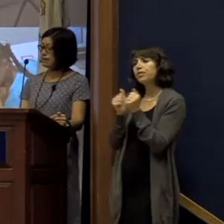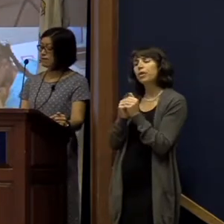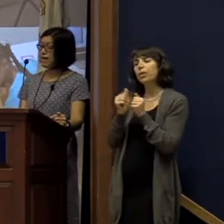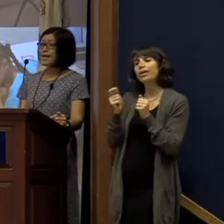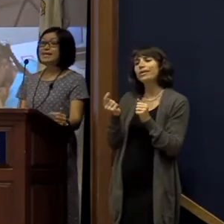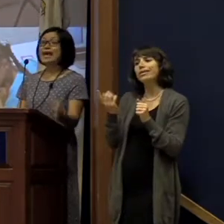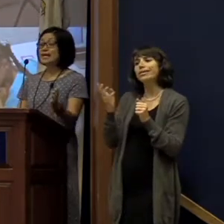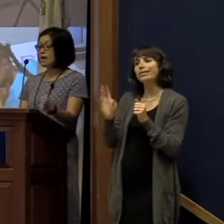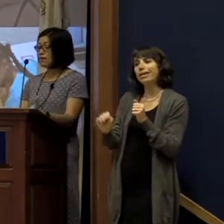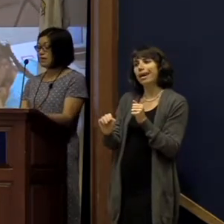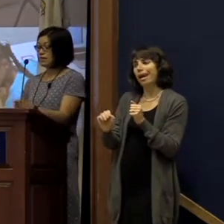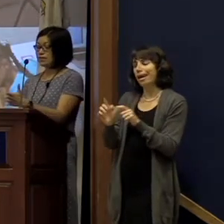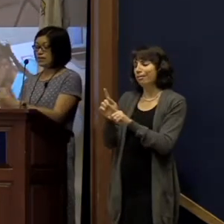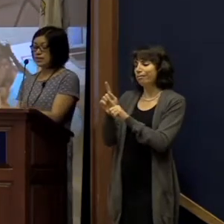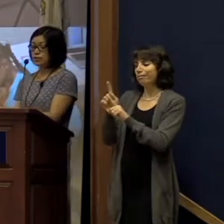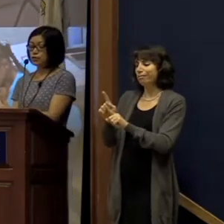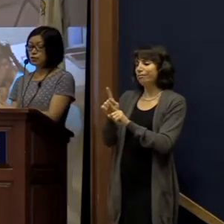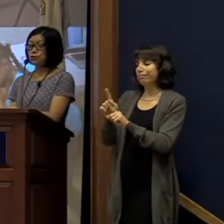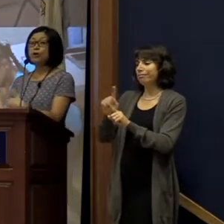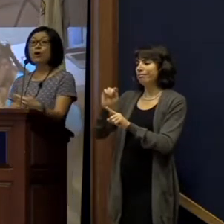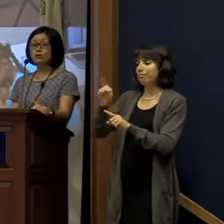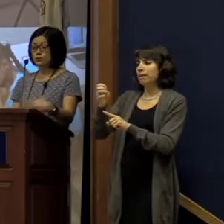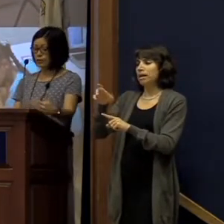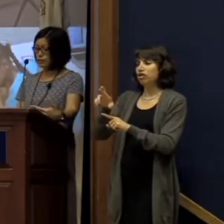They encouraged the girls to go talk to other children